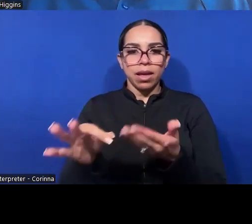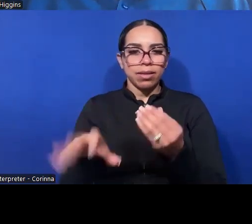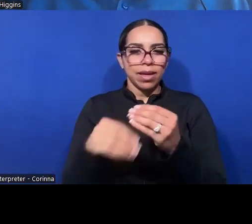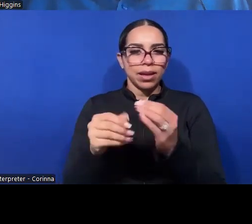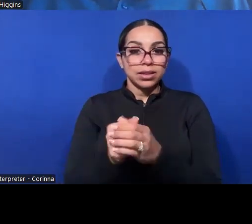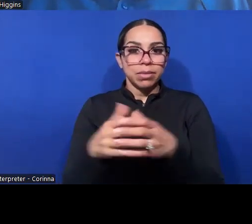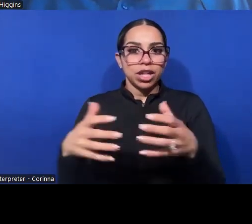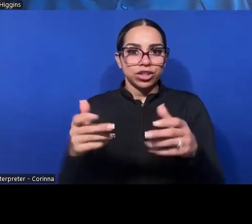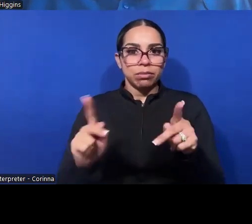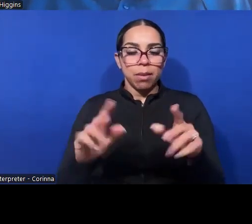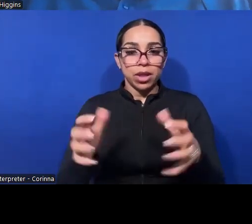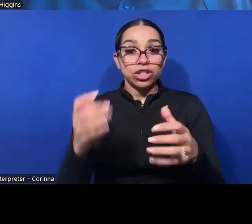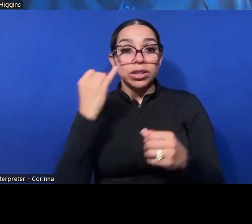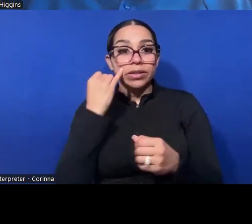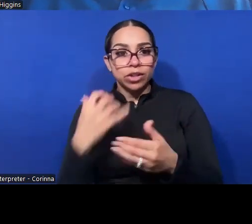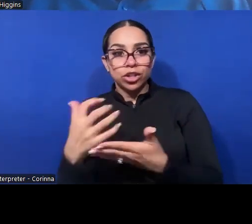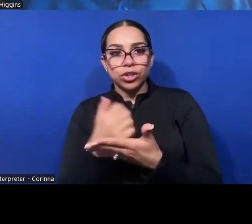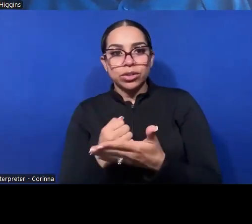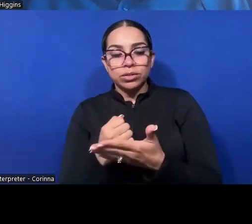who make over 100% of the federal poverty level.